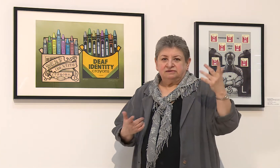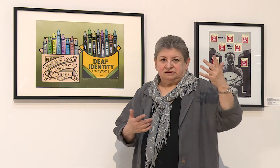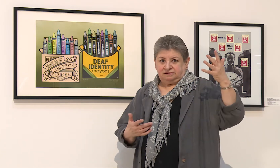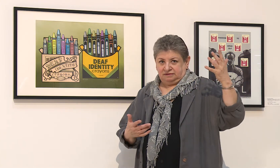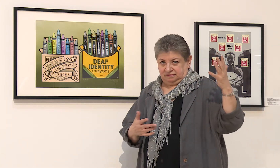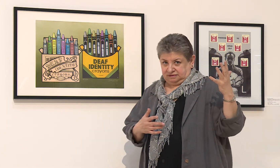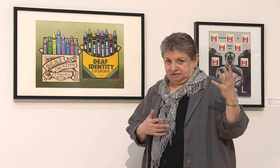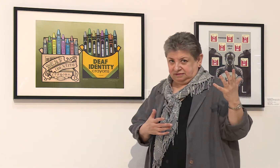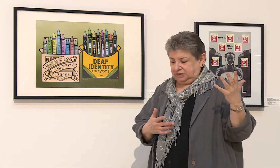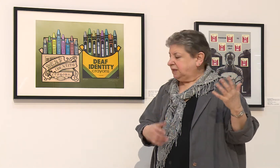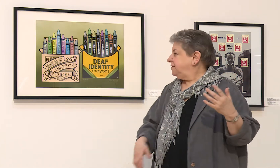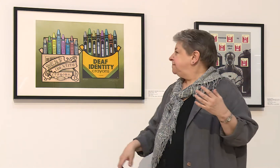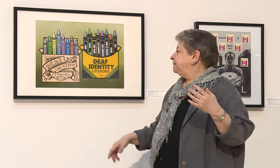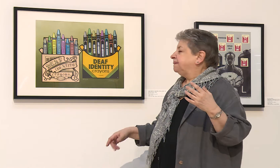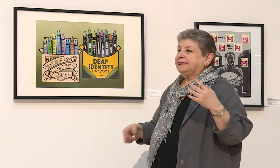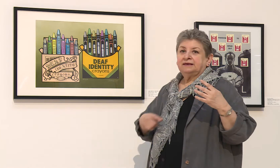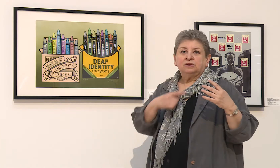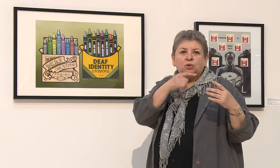a child with deaf parents.